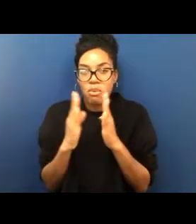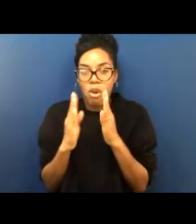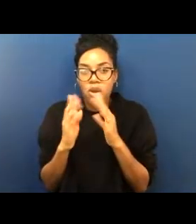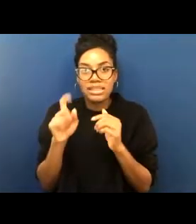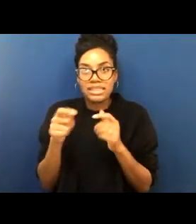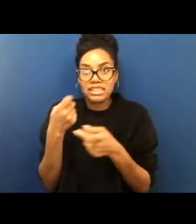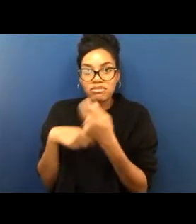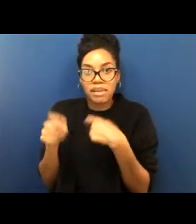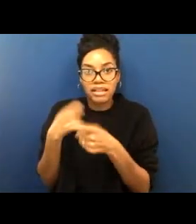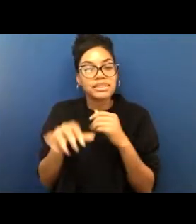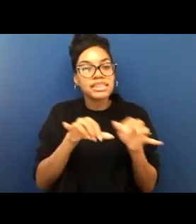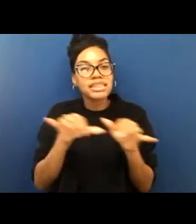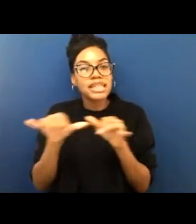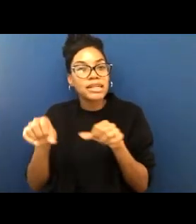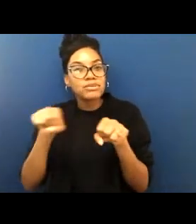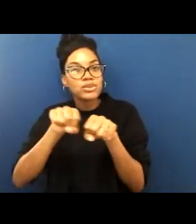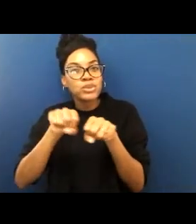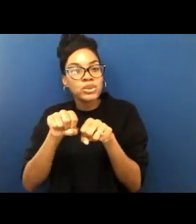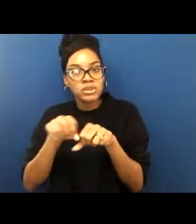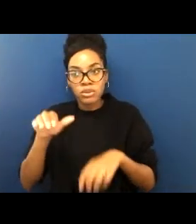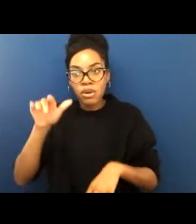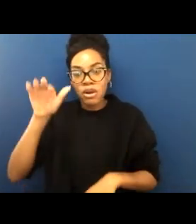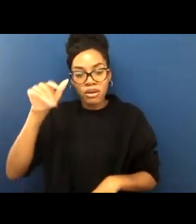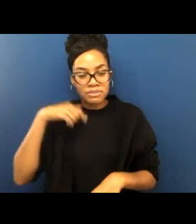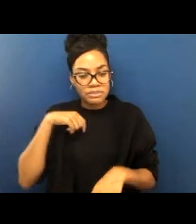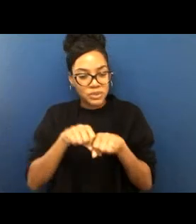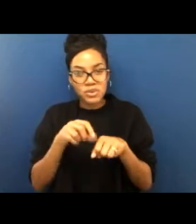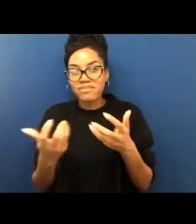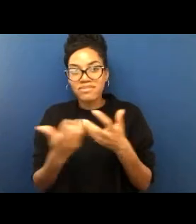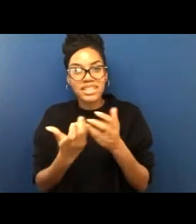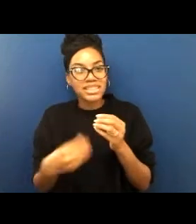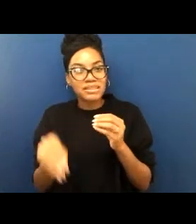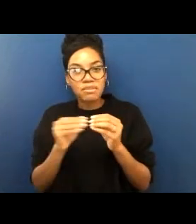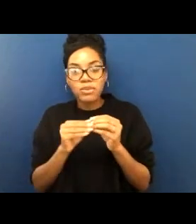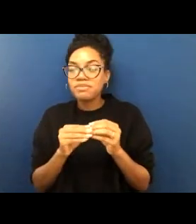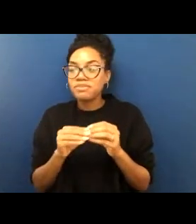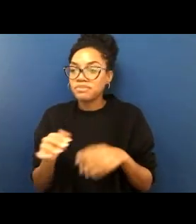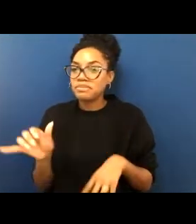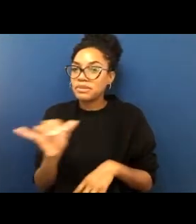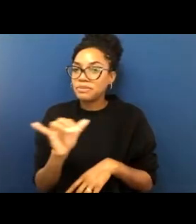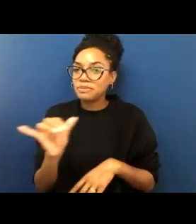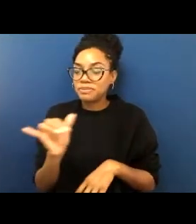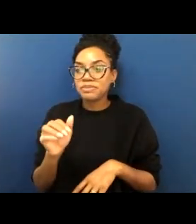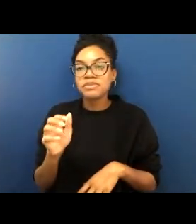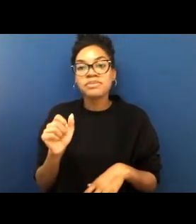So crab, to be able to grow have to shed that hard, outer exoskeleton,